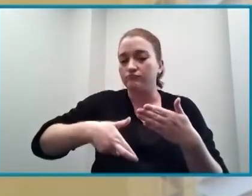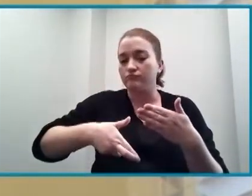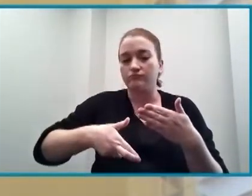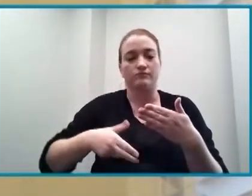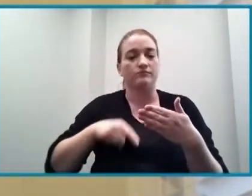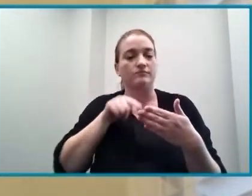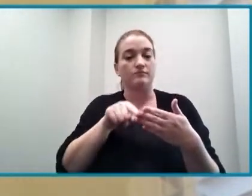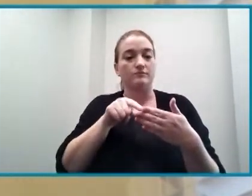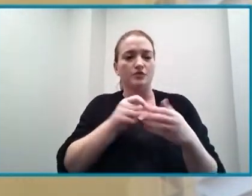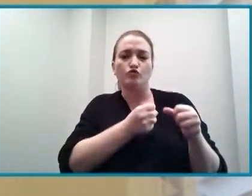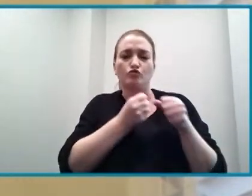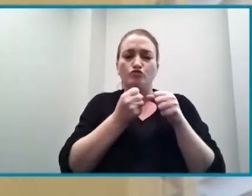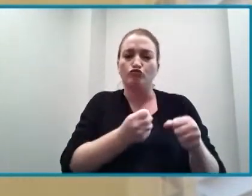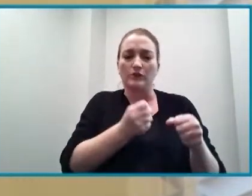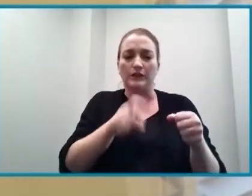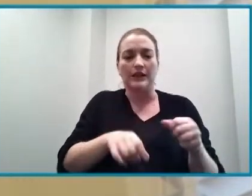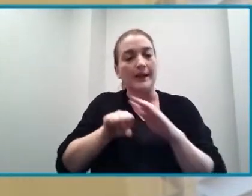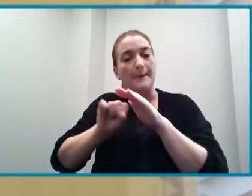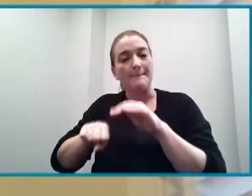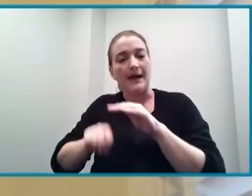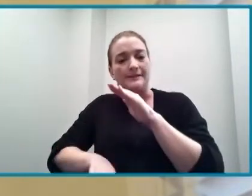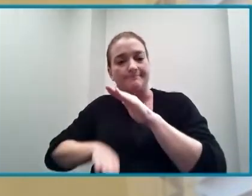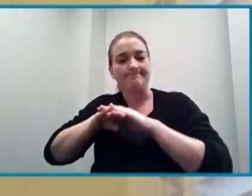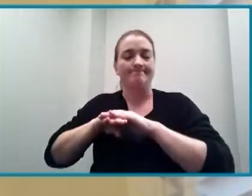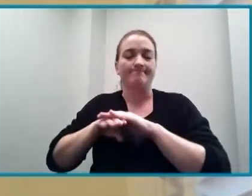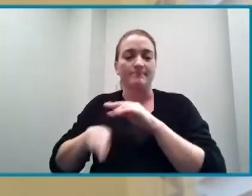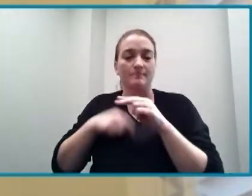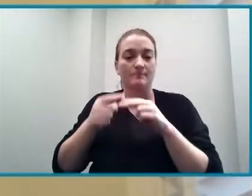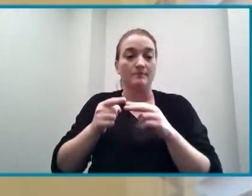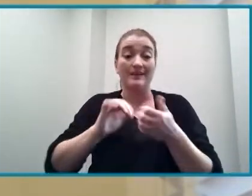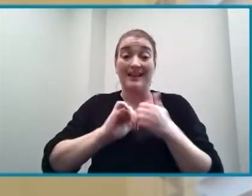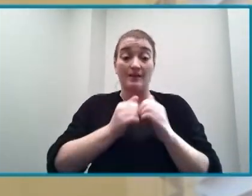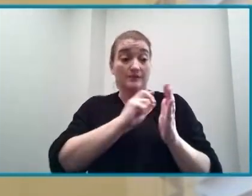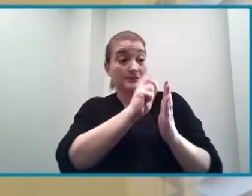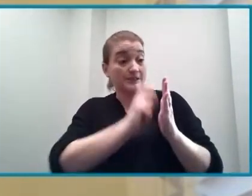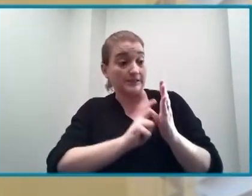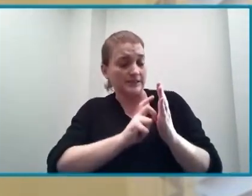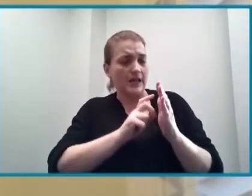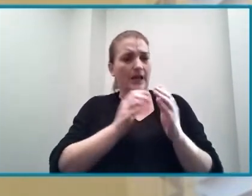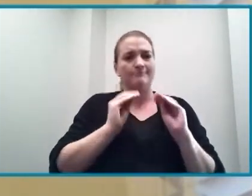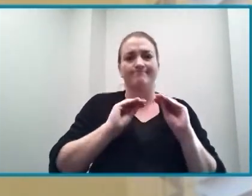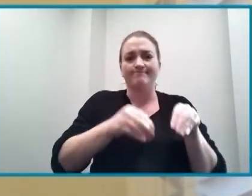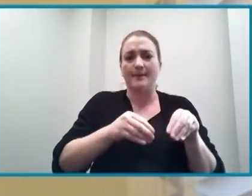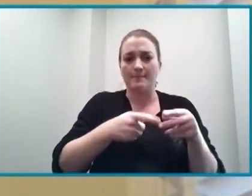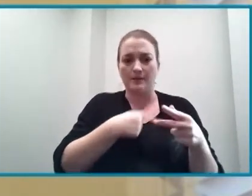Grantees build their capacity to design, implement, and evaluate programs that meet the need of participants.